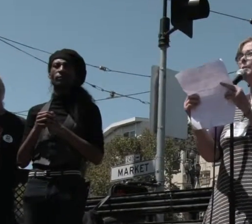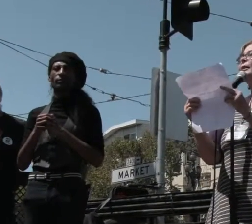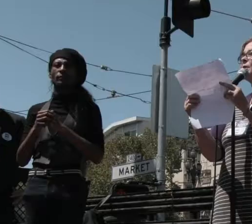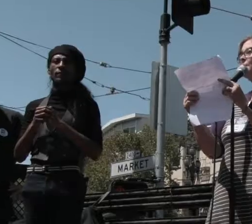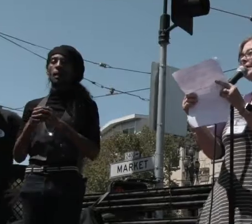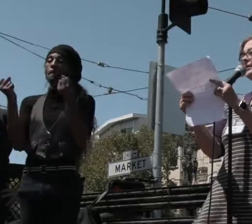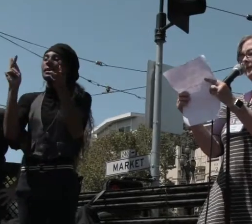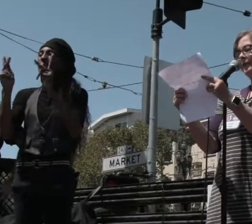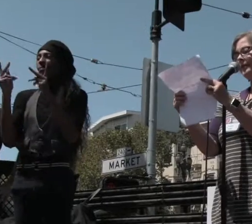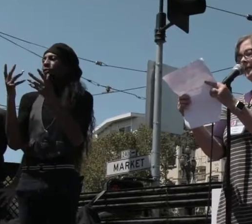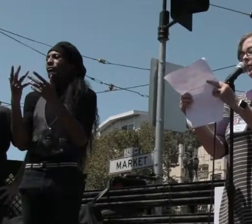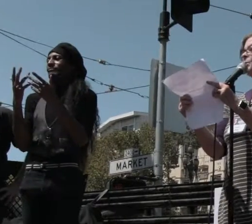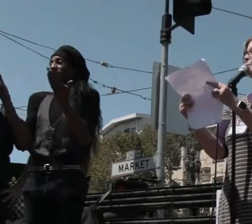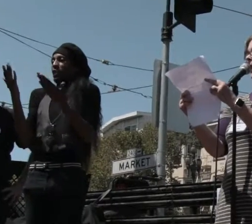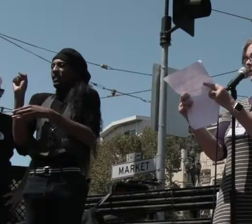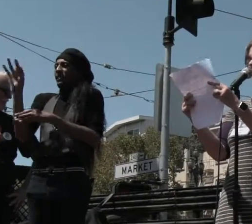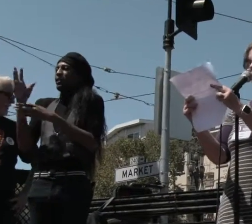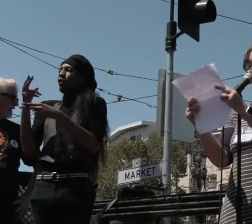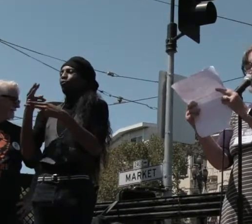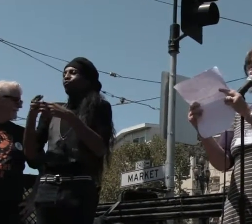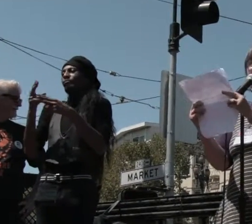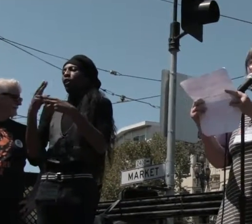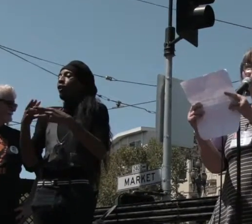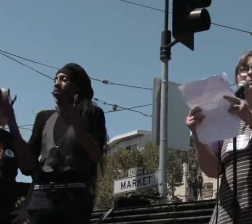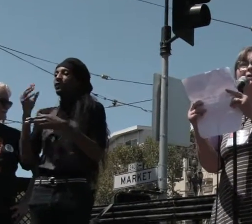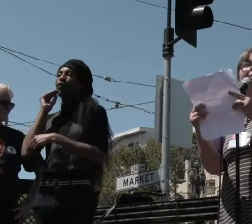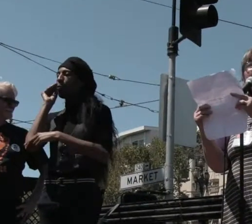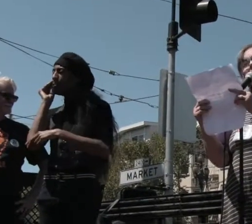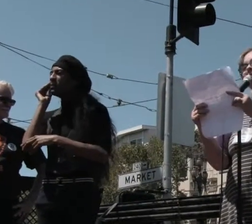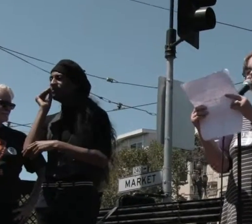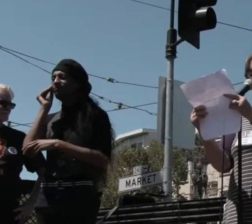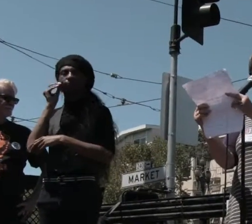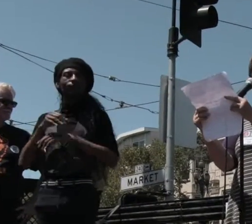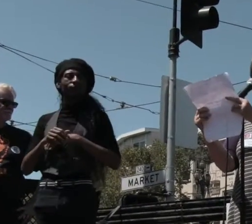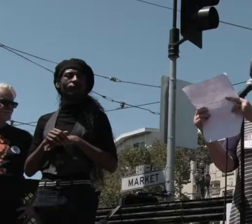embrace difference. We're proud of those things that make people, and communities unique.